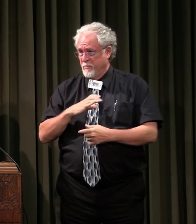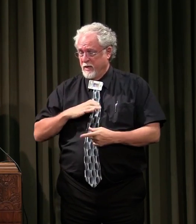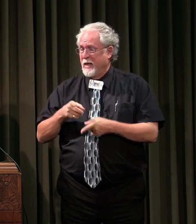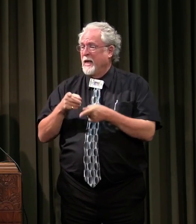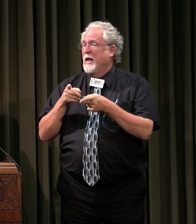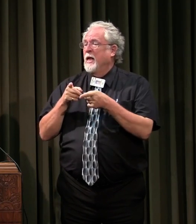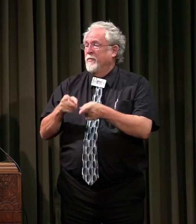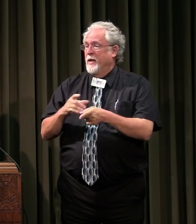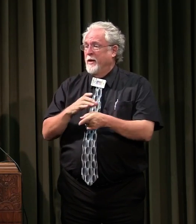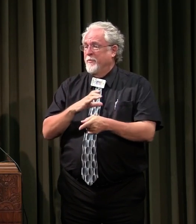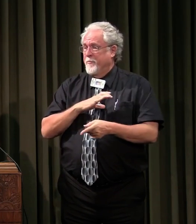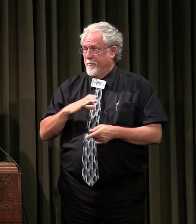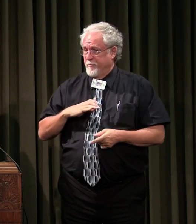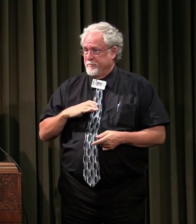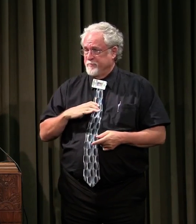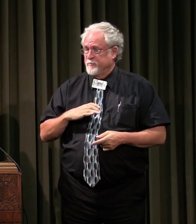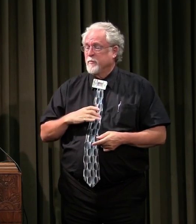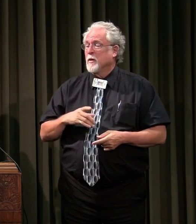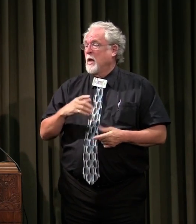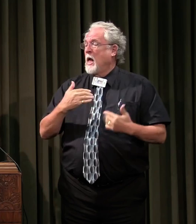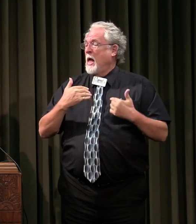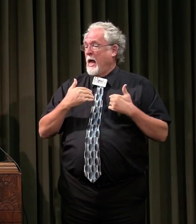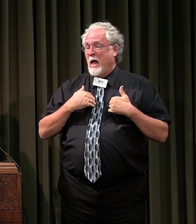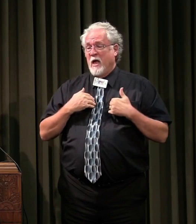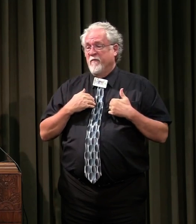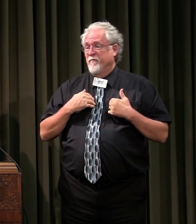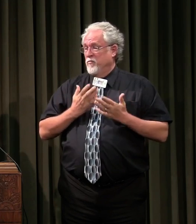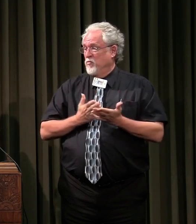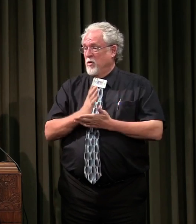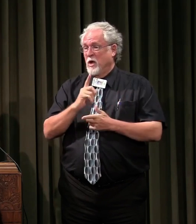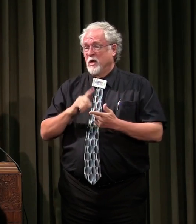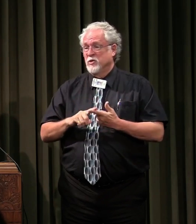committee in this Legislature certainly has the prerogative to move 183 million